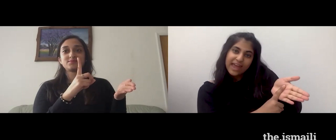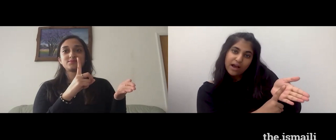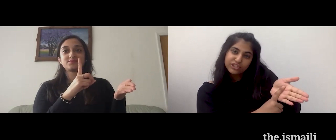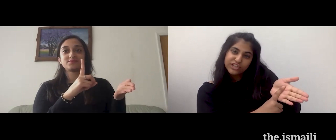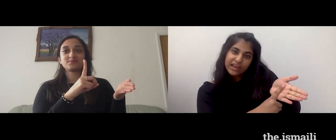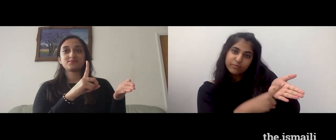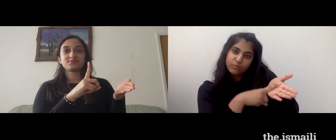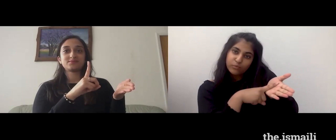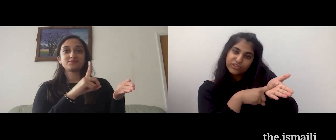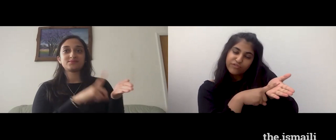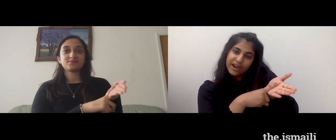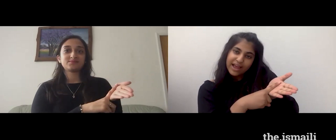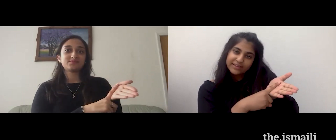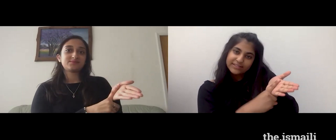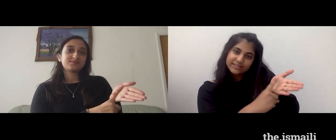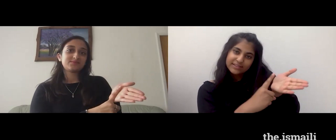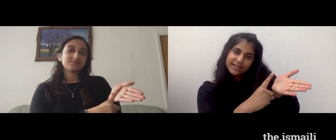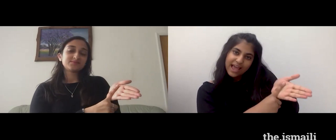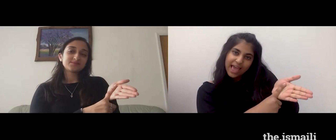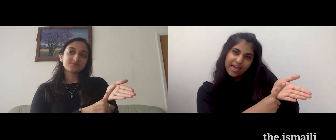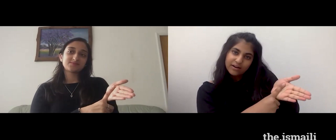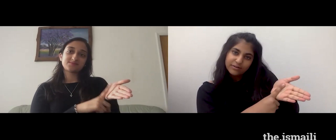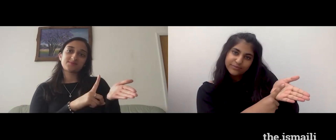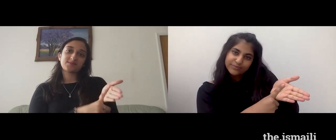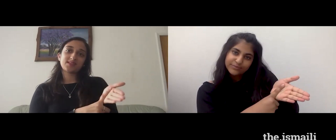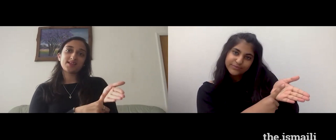an L-shape with the right hand, "L"